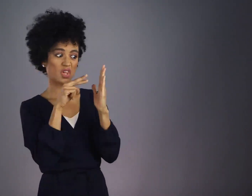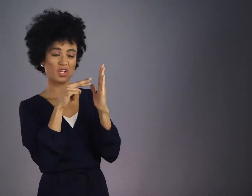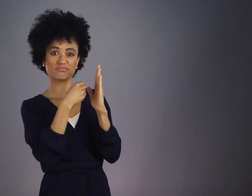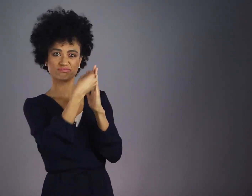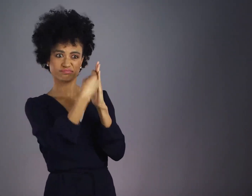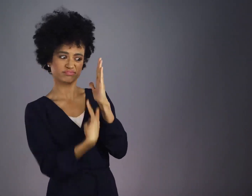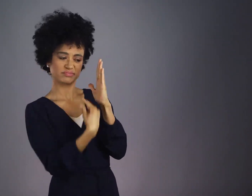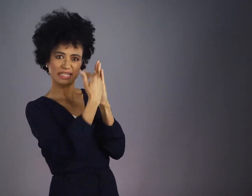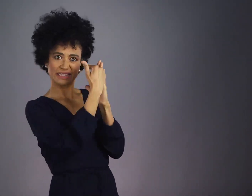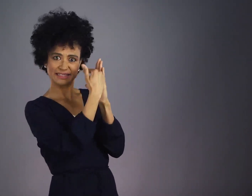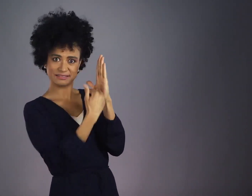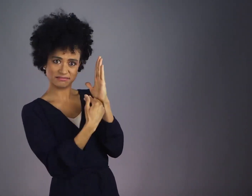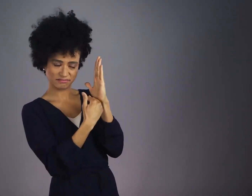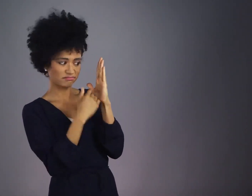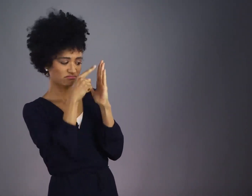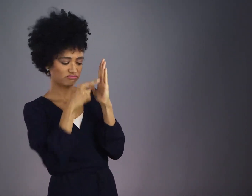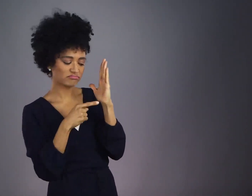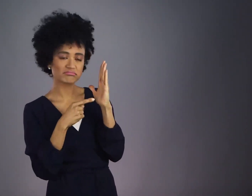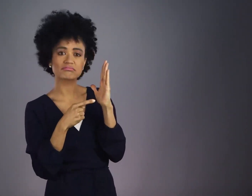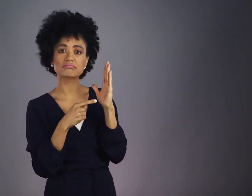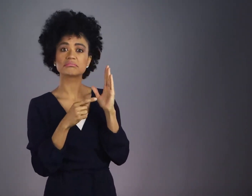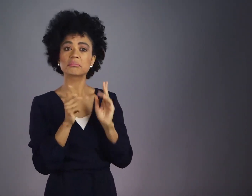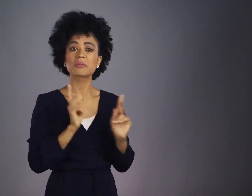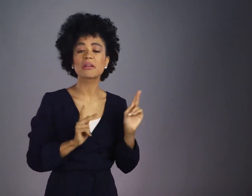Probably there are still some misgivings.